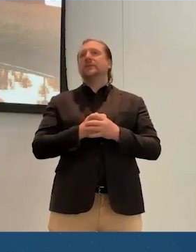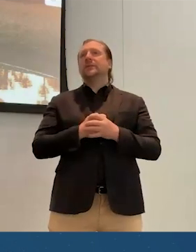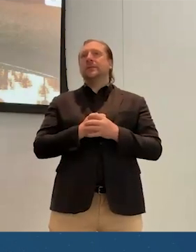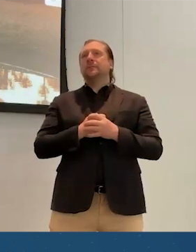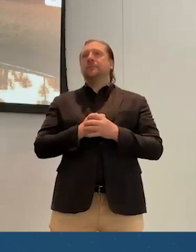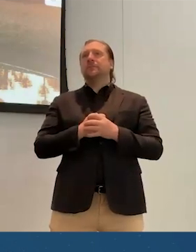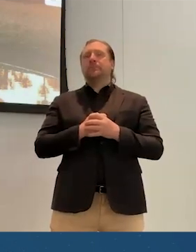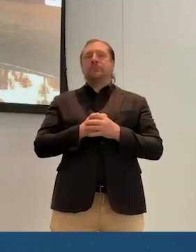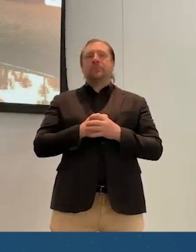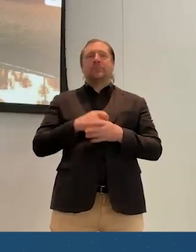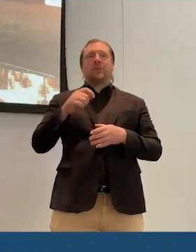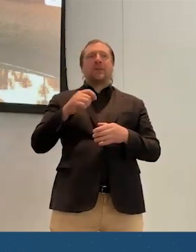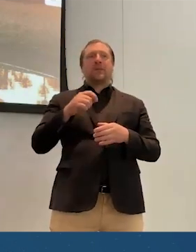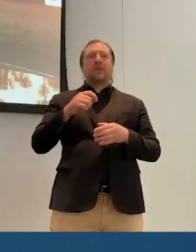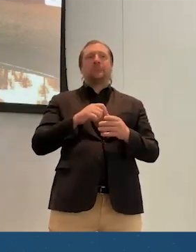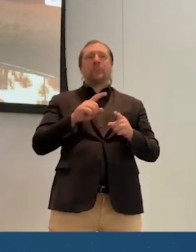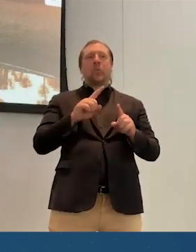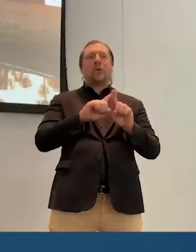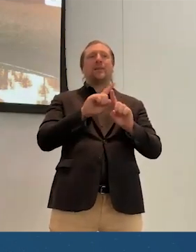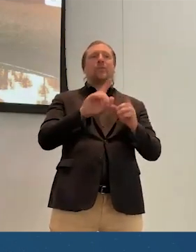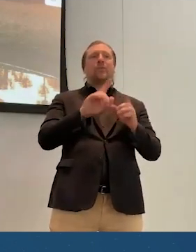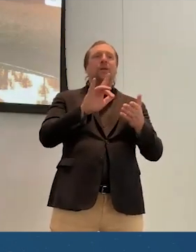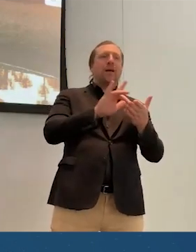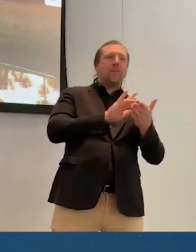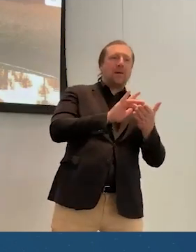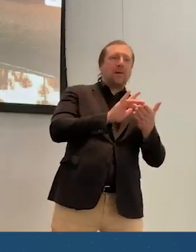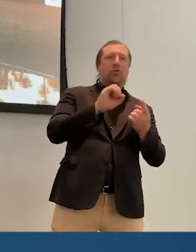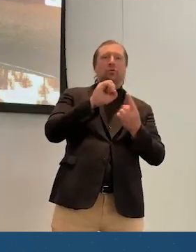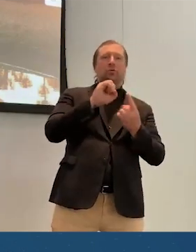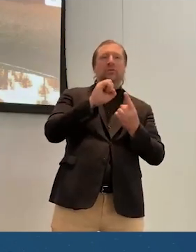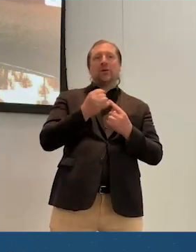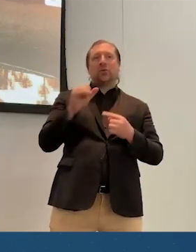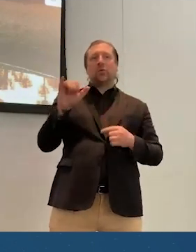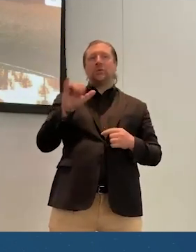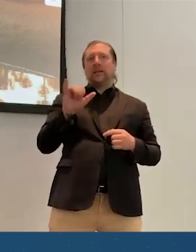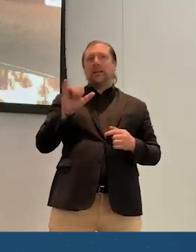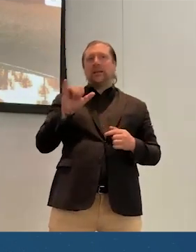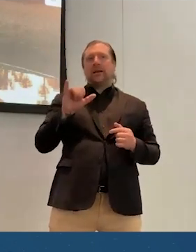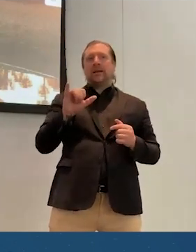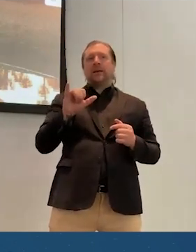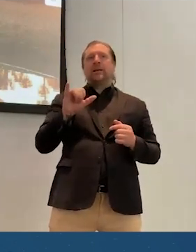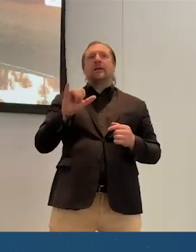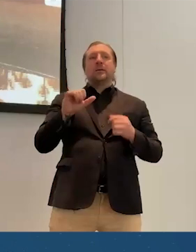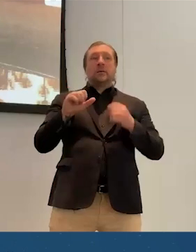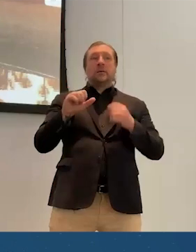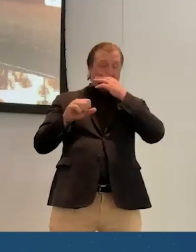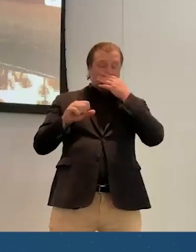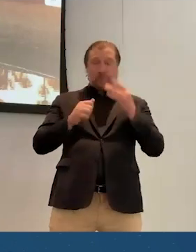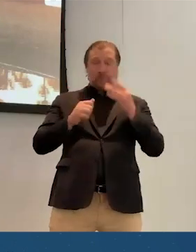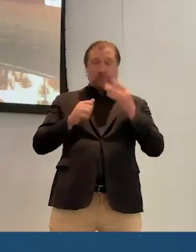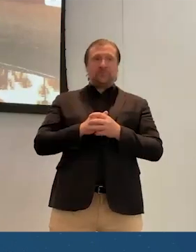like people who have had strokes or spinal cord injuries.